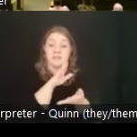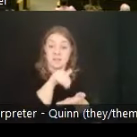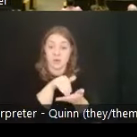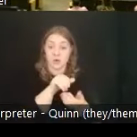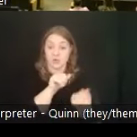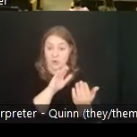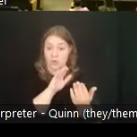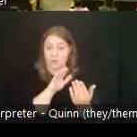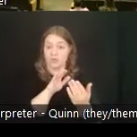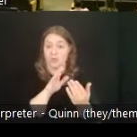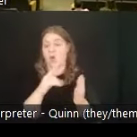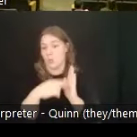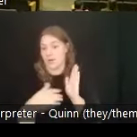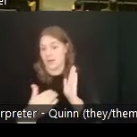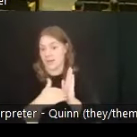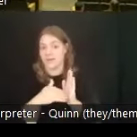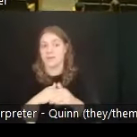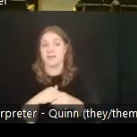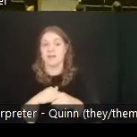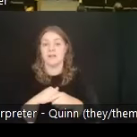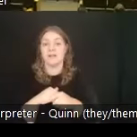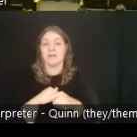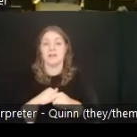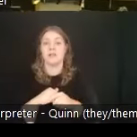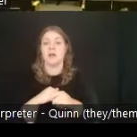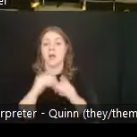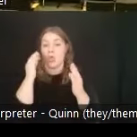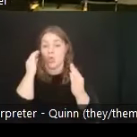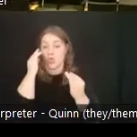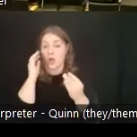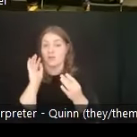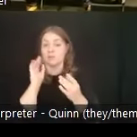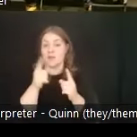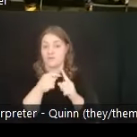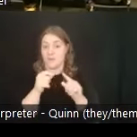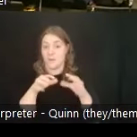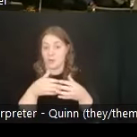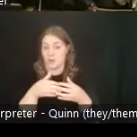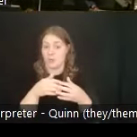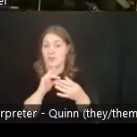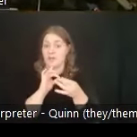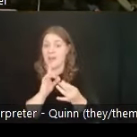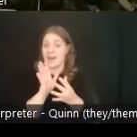it again what are what are some thoughts from the group on integrating a community centered